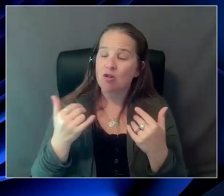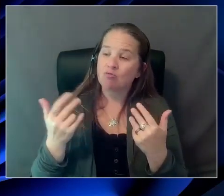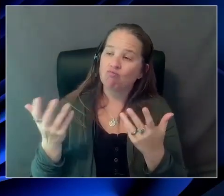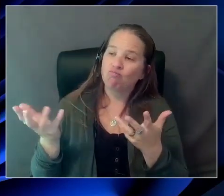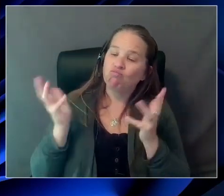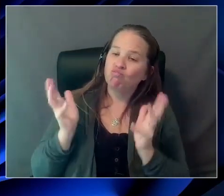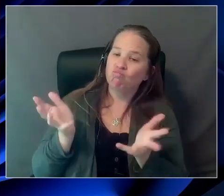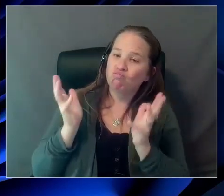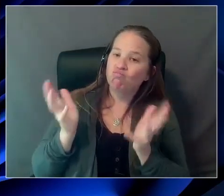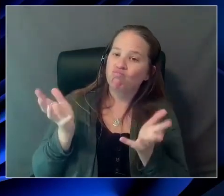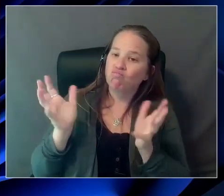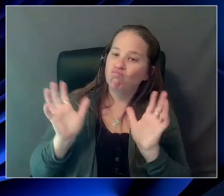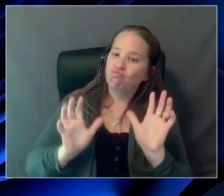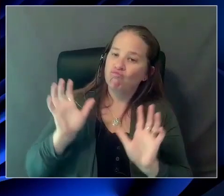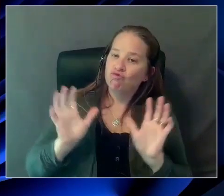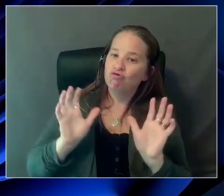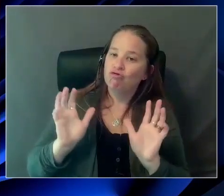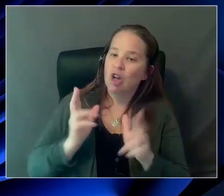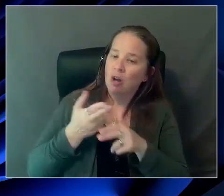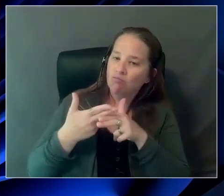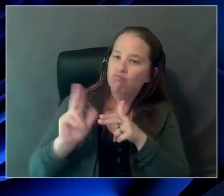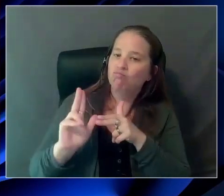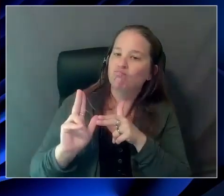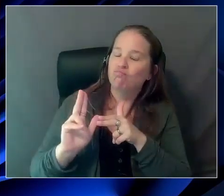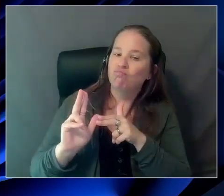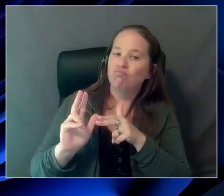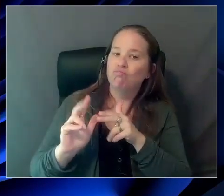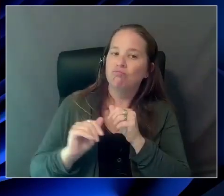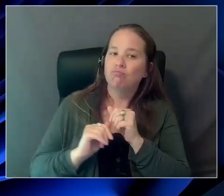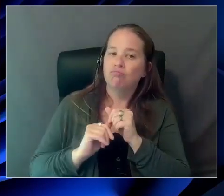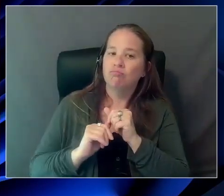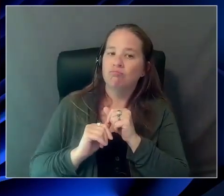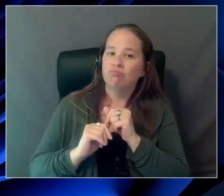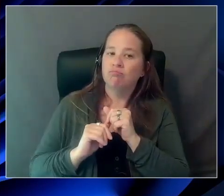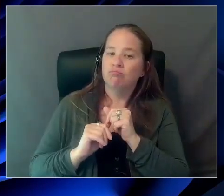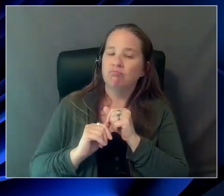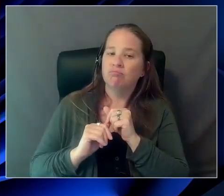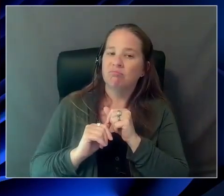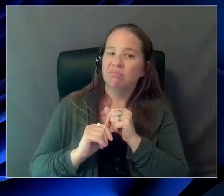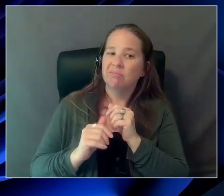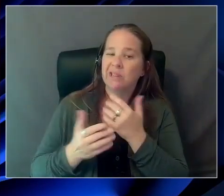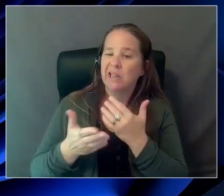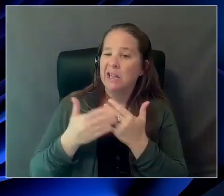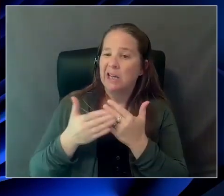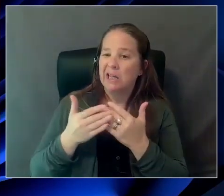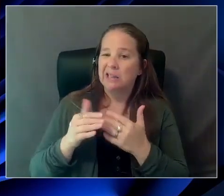we've made it pretty quick. To get to it by pressing Windows Key C,